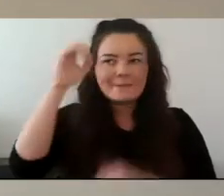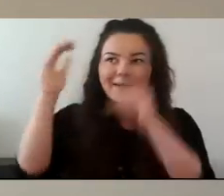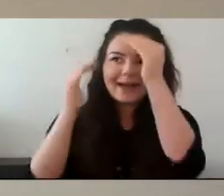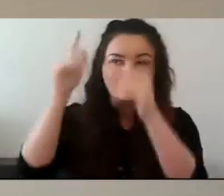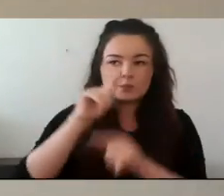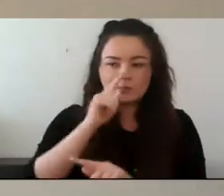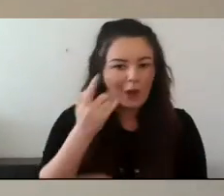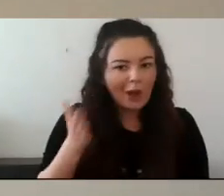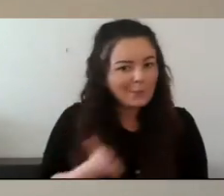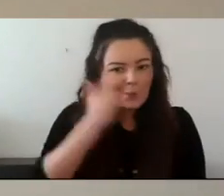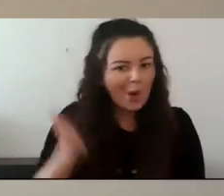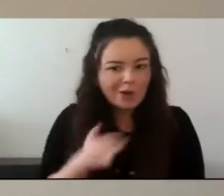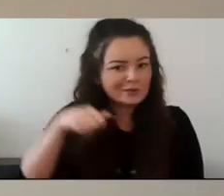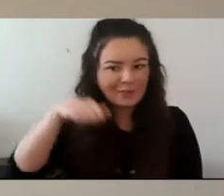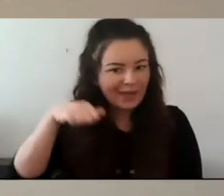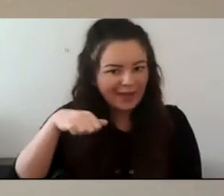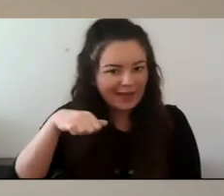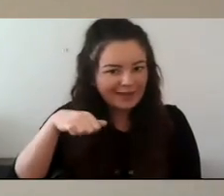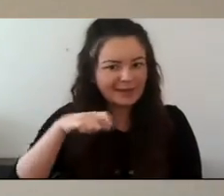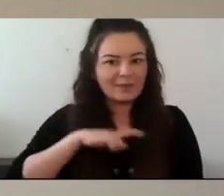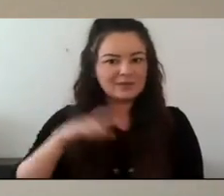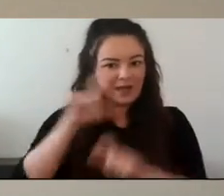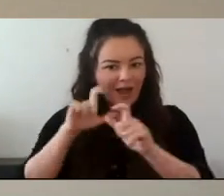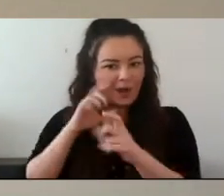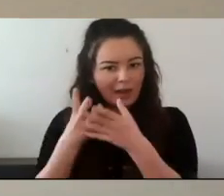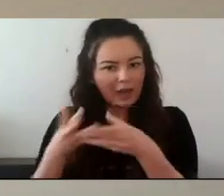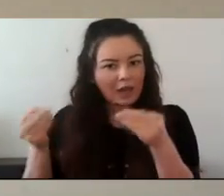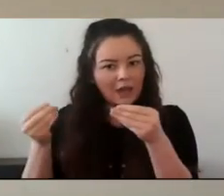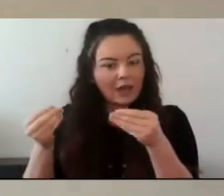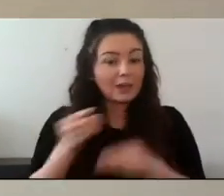able to wash the bags if you use poster paints because they might come out so I advise acrylics.